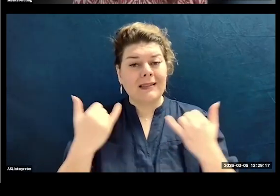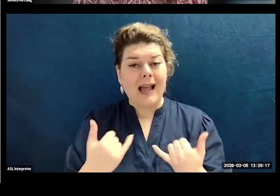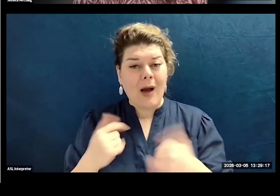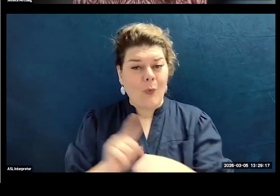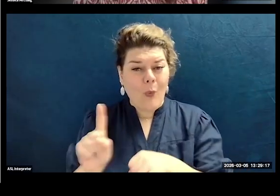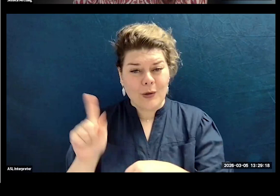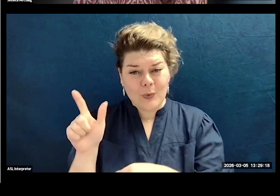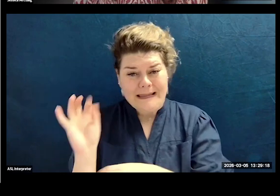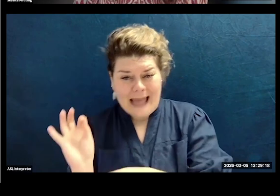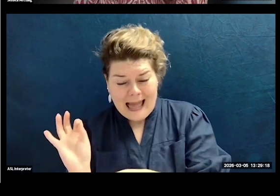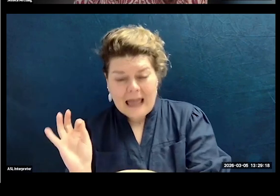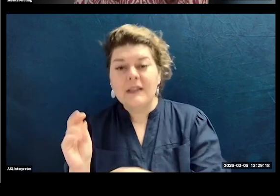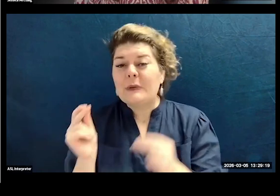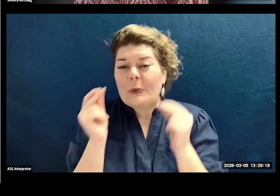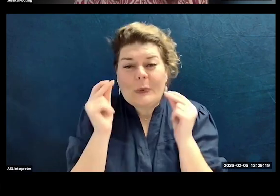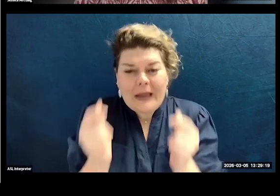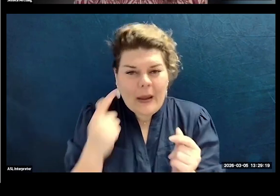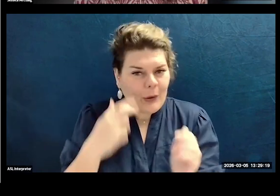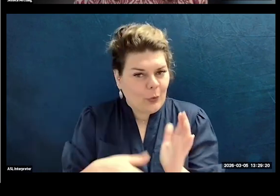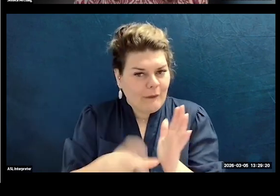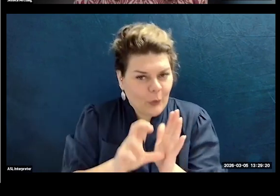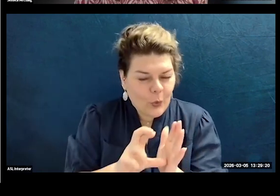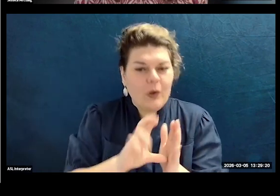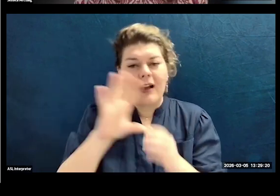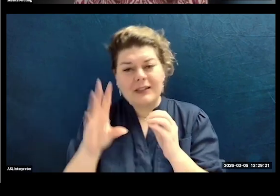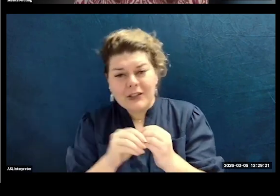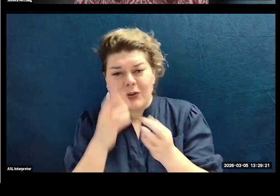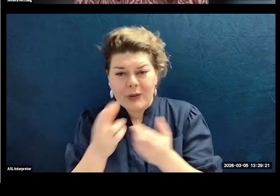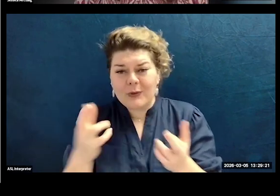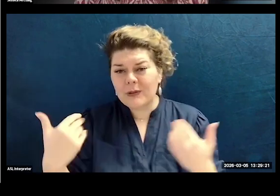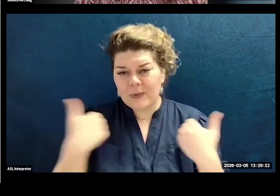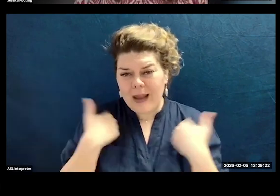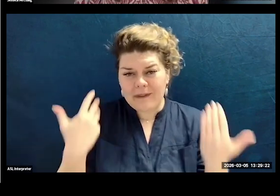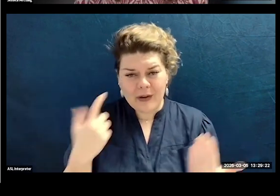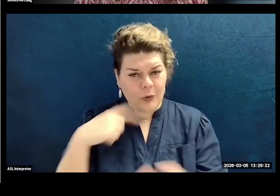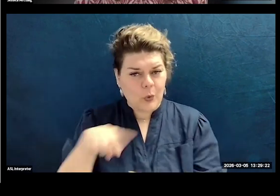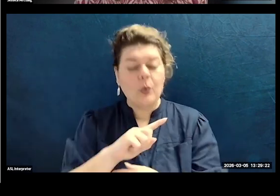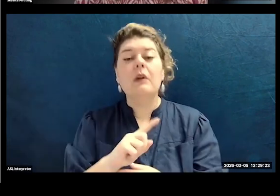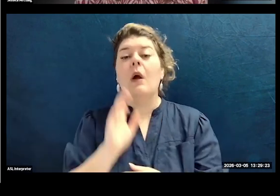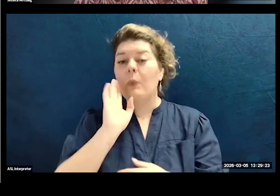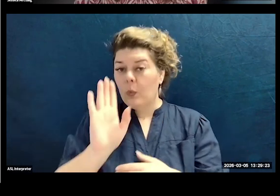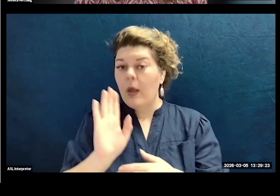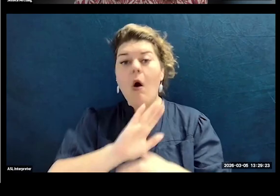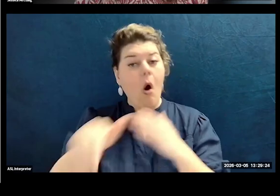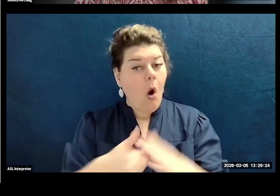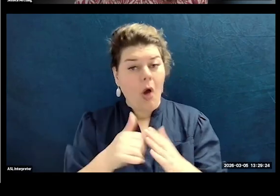So, quickly, I'd like to review the additional resources that we have for all of you, and we will be sharing all of the questions and answers